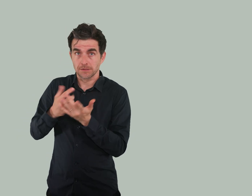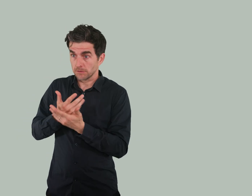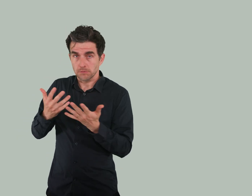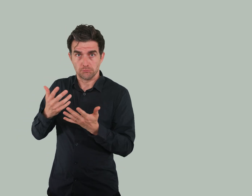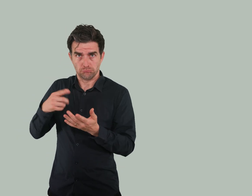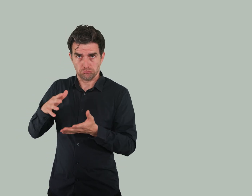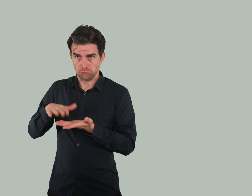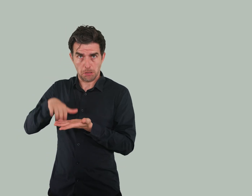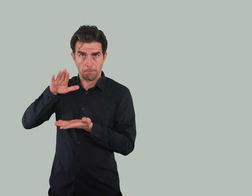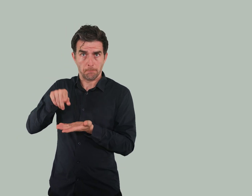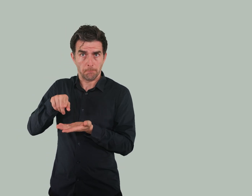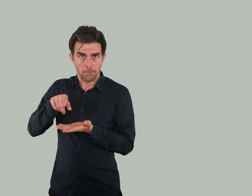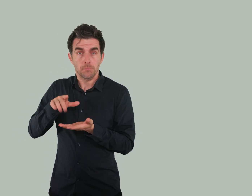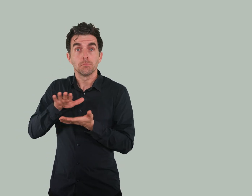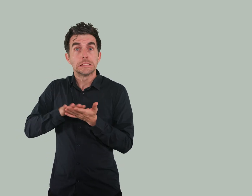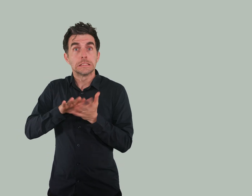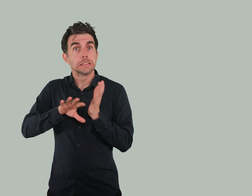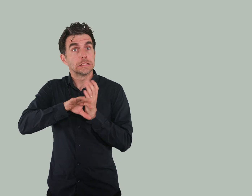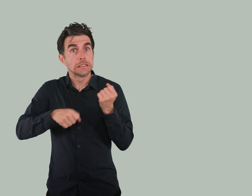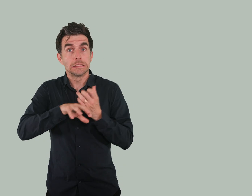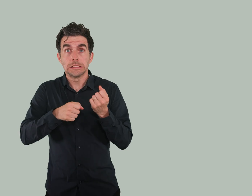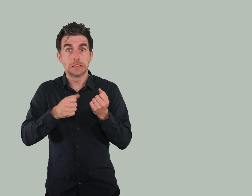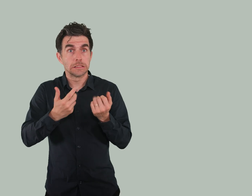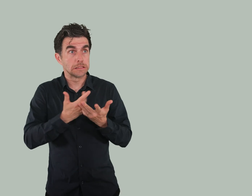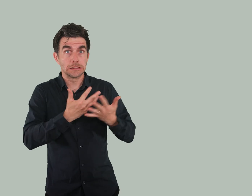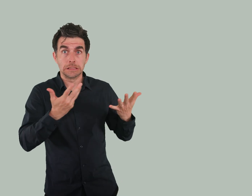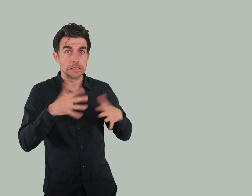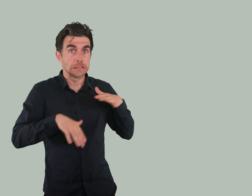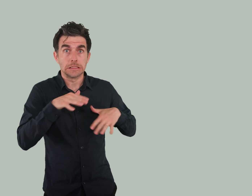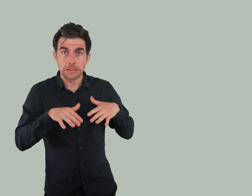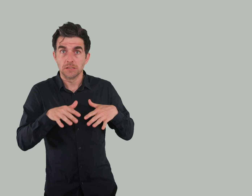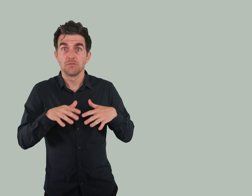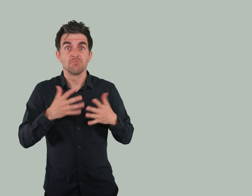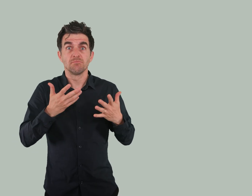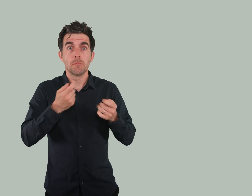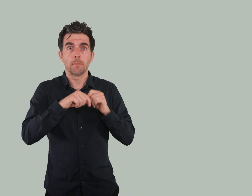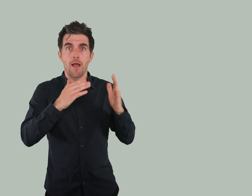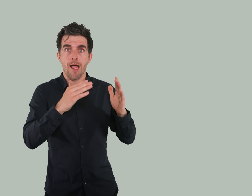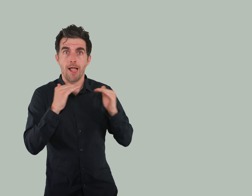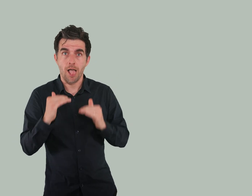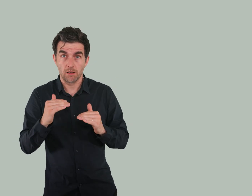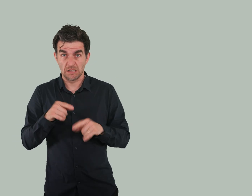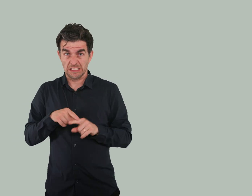and graduate NEET rates have risen. When the graduate labour market tightens, the effects cascade downwards.